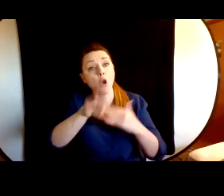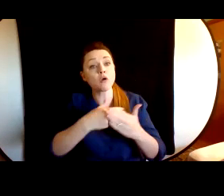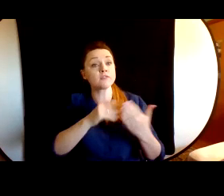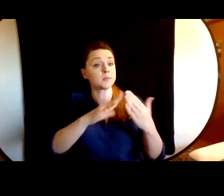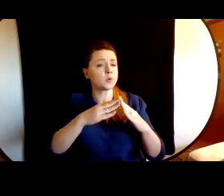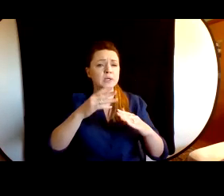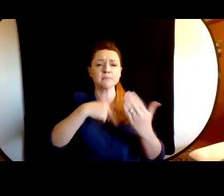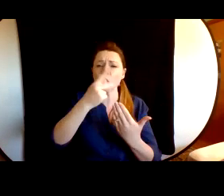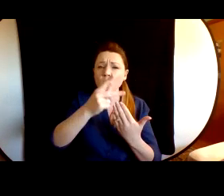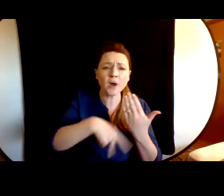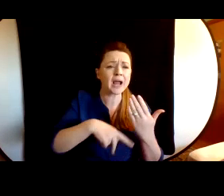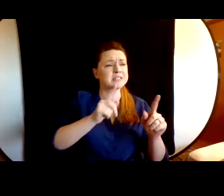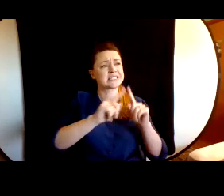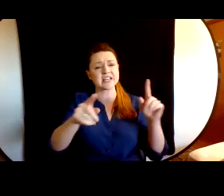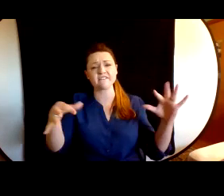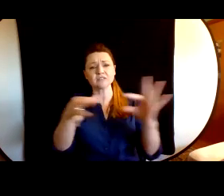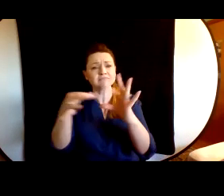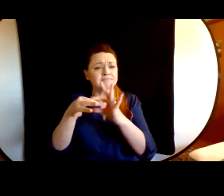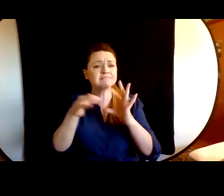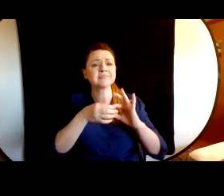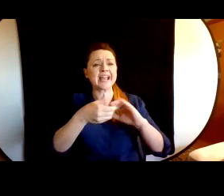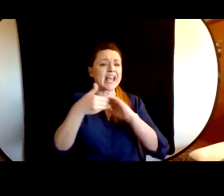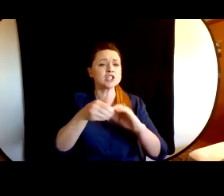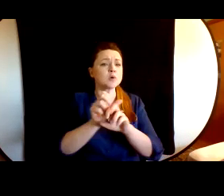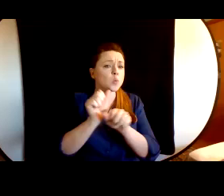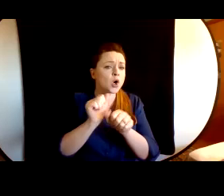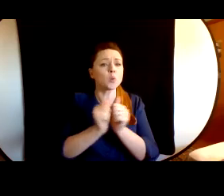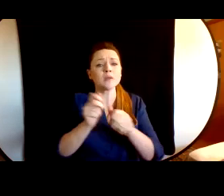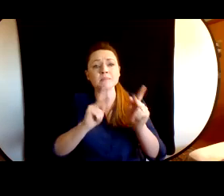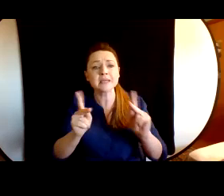all of the different outreach and engagement work that they were doing with folks with intellectual disabilities,